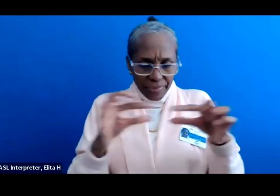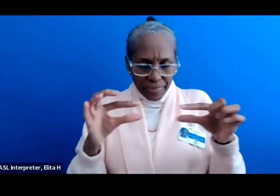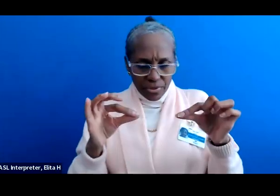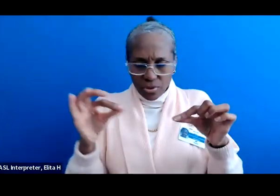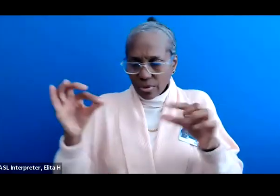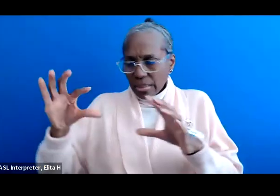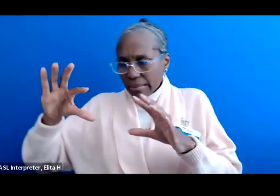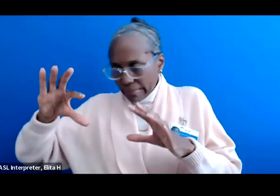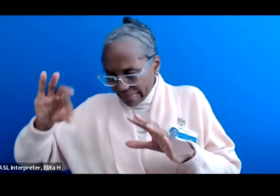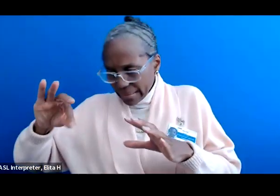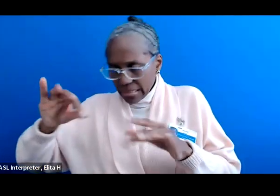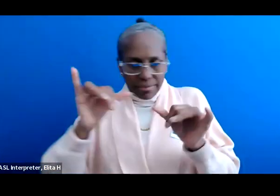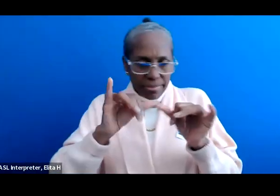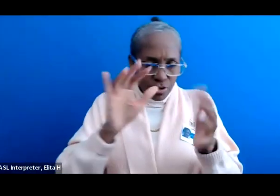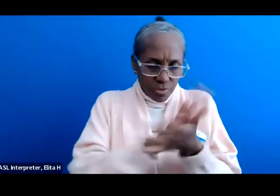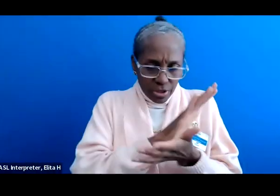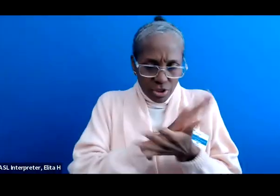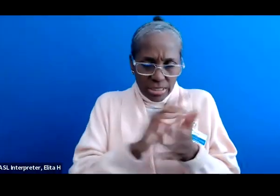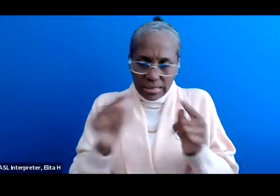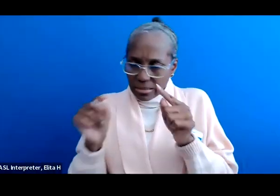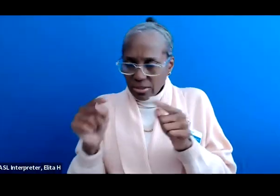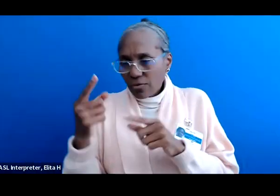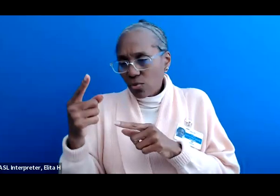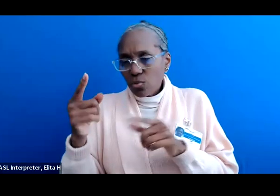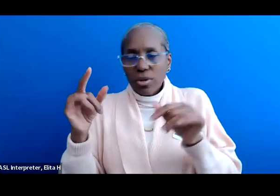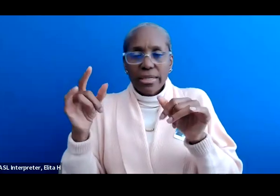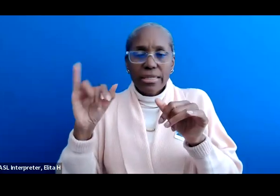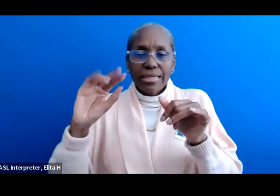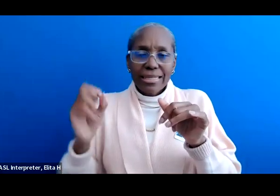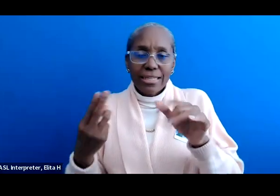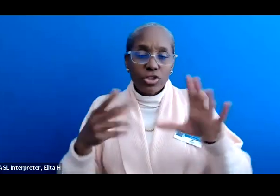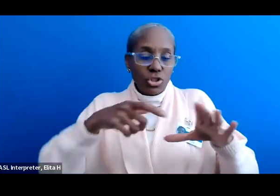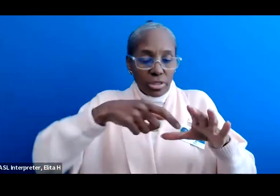You can have one half inch, or you can have one inch. You put it out like a tube of toothpaste.